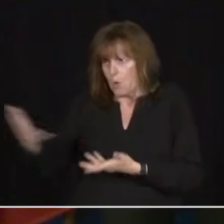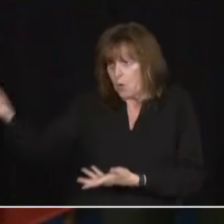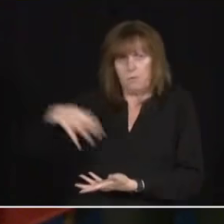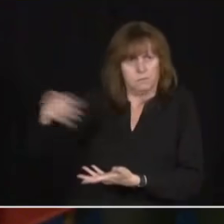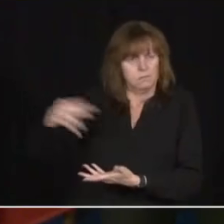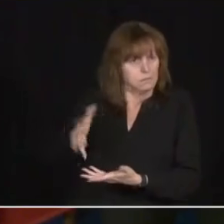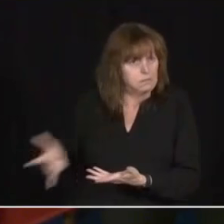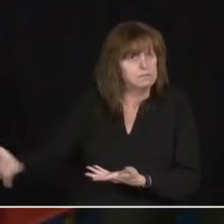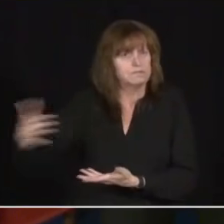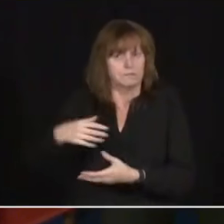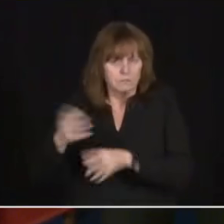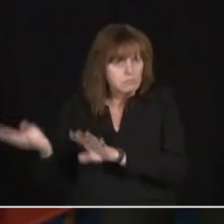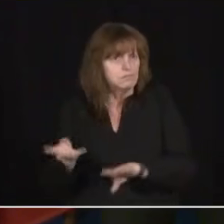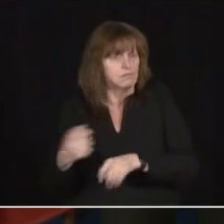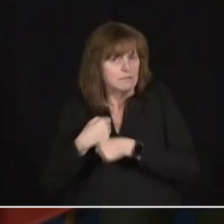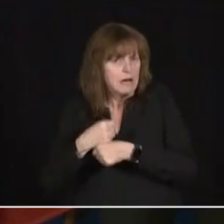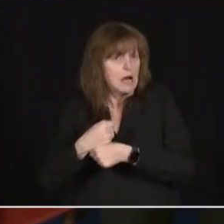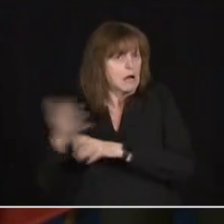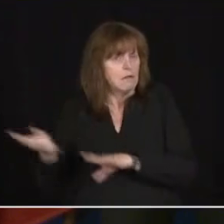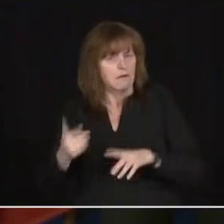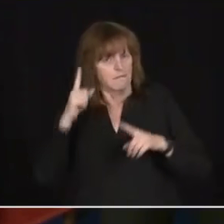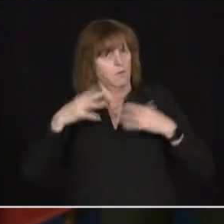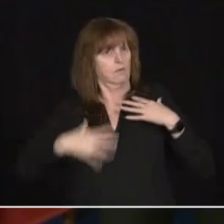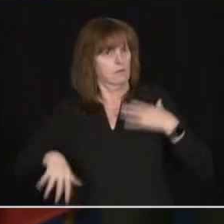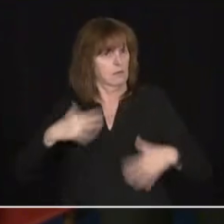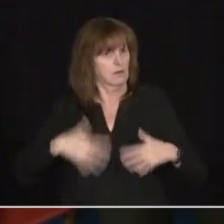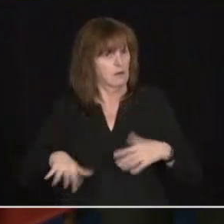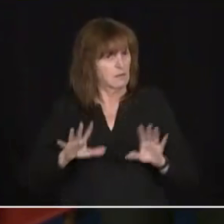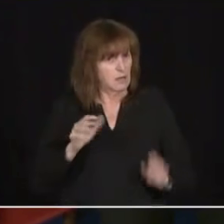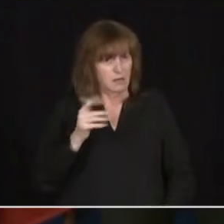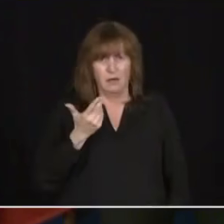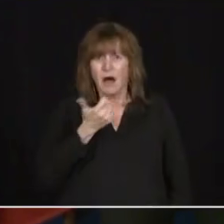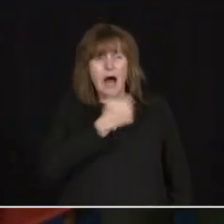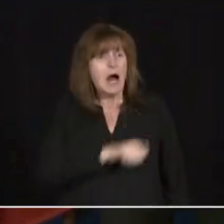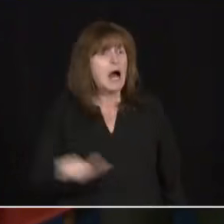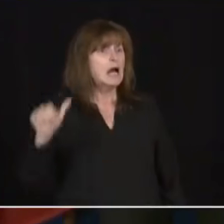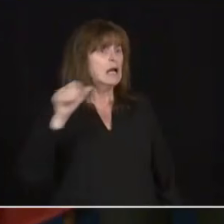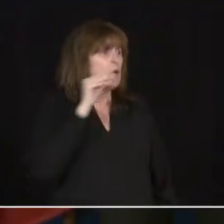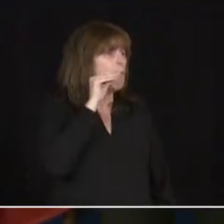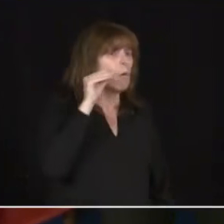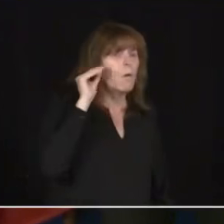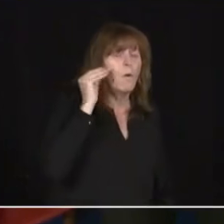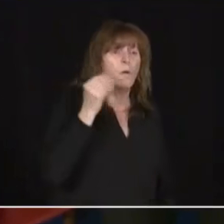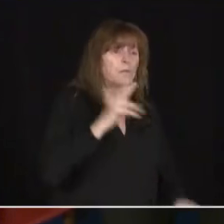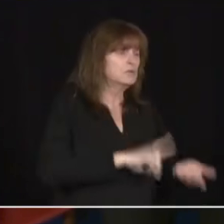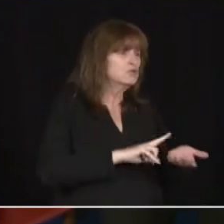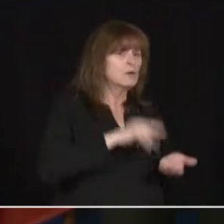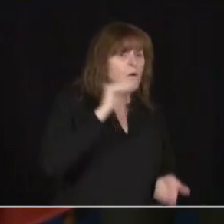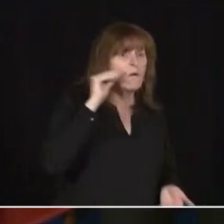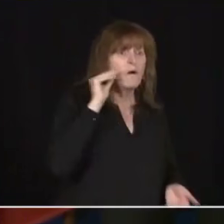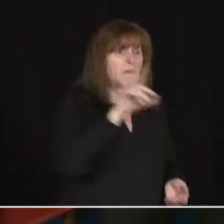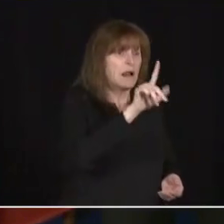But that is one of the areas we're focusing on domestic supply. But any long-term care facility that does not